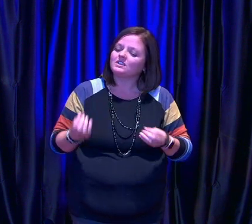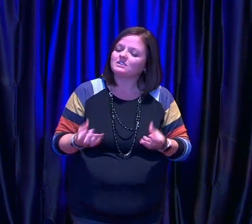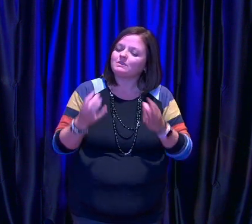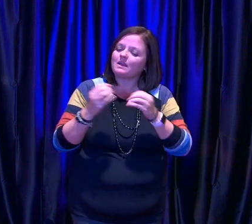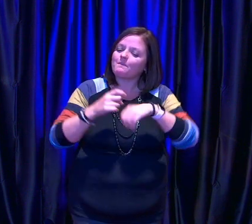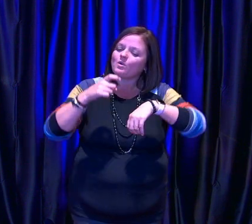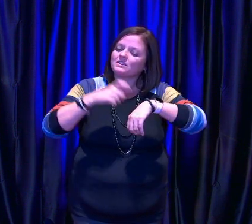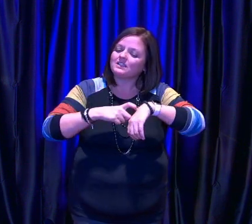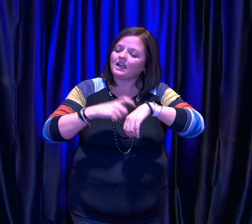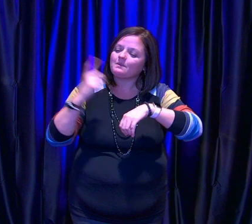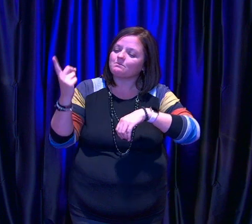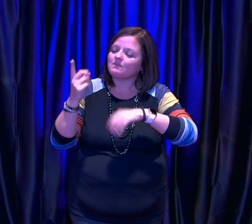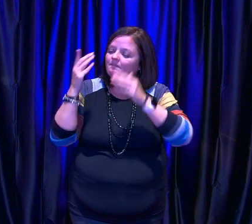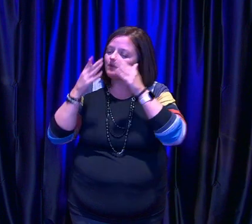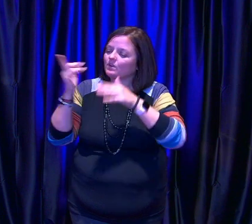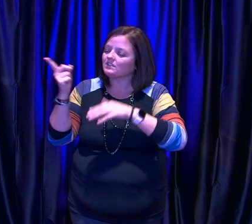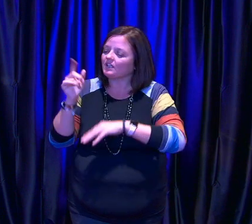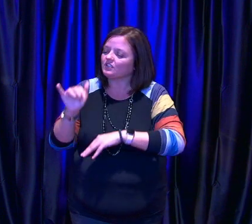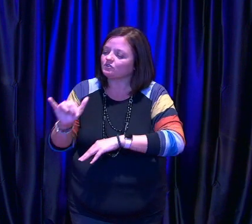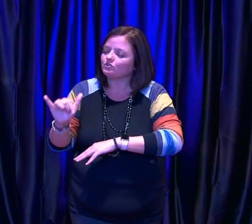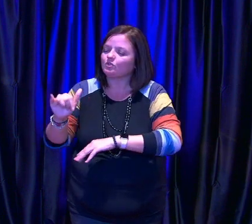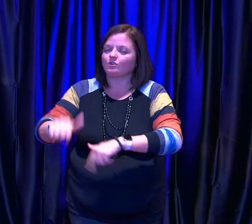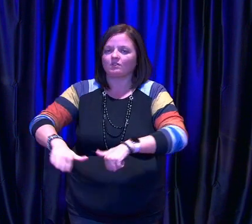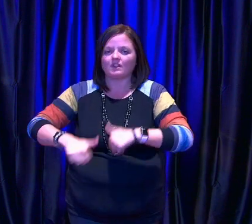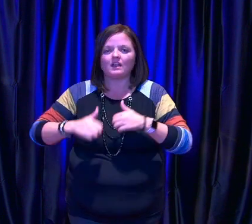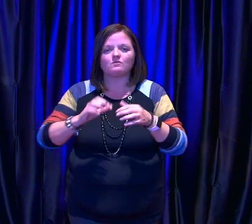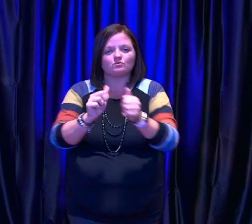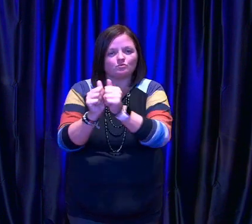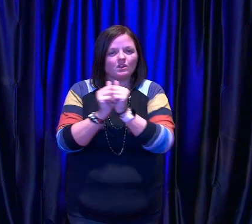eternal things they'd spent more time in relationship building they'd